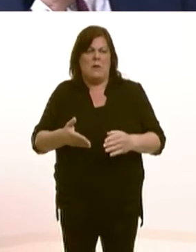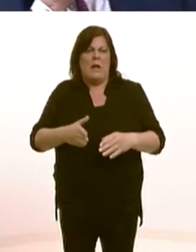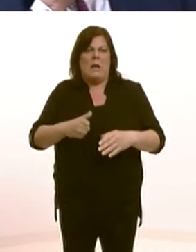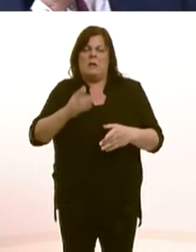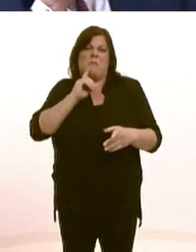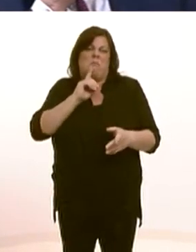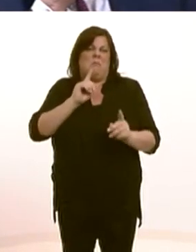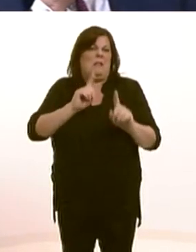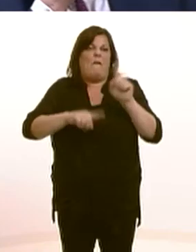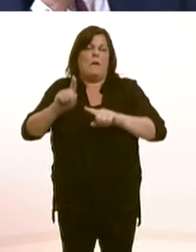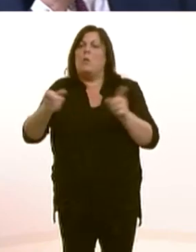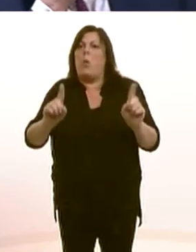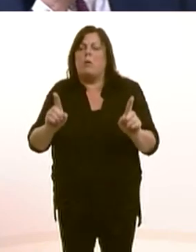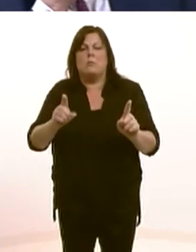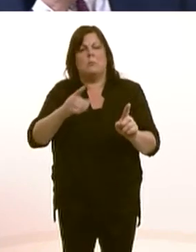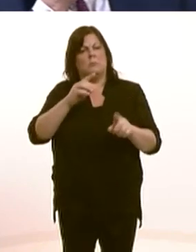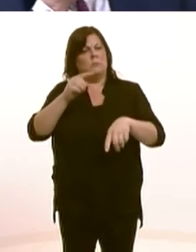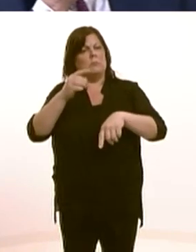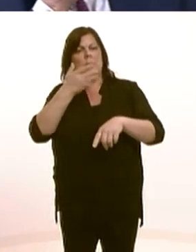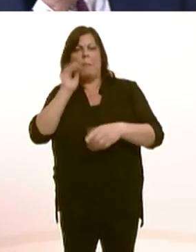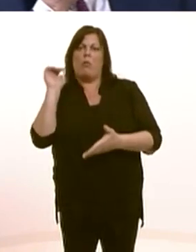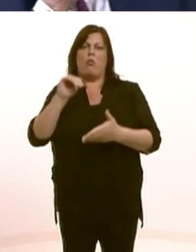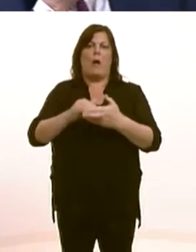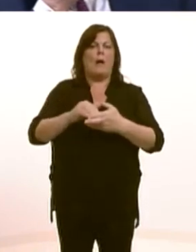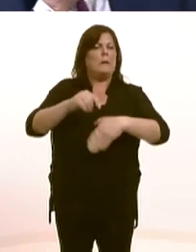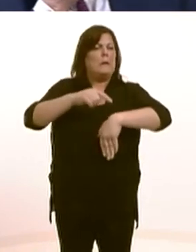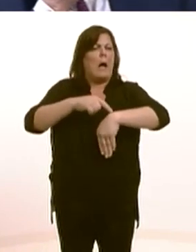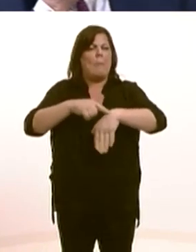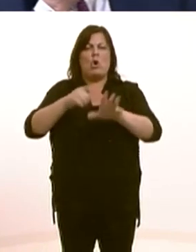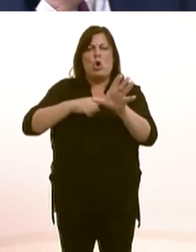absolutely right that where people are fleeing war and oppression they get the opportunity